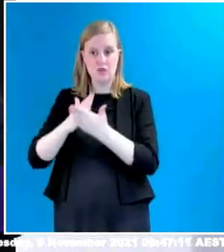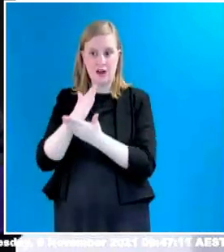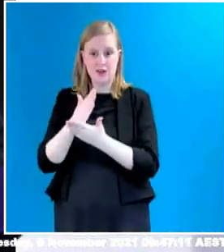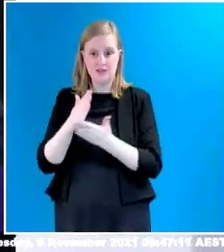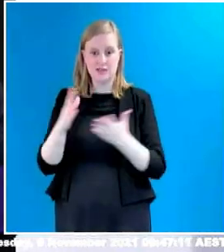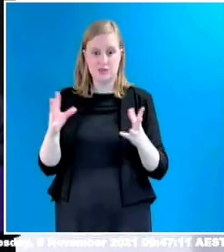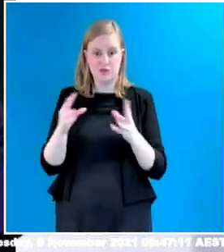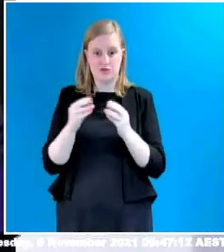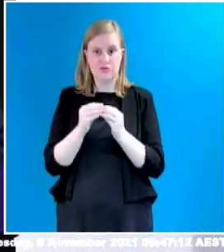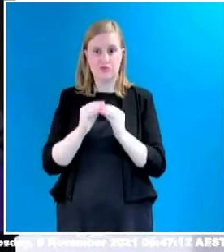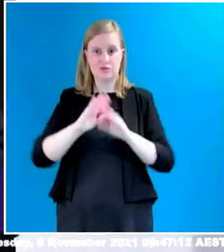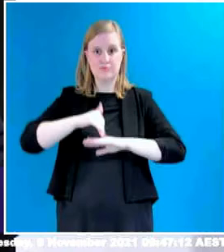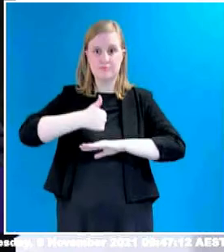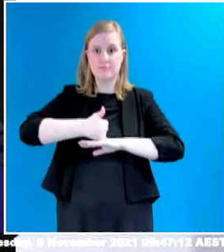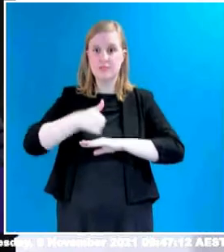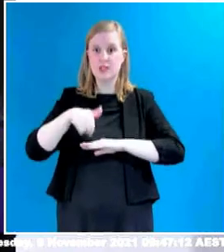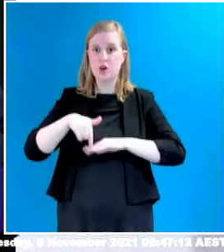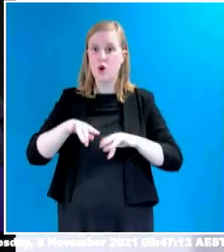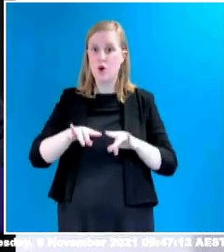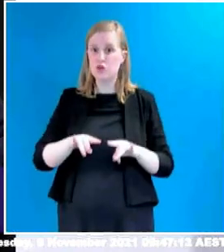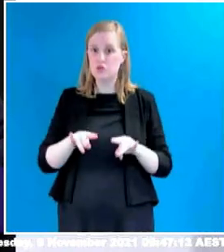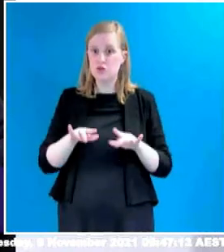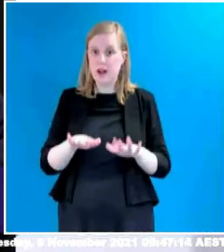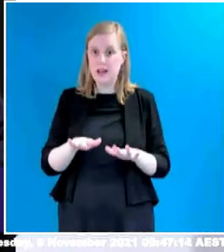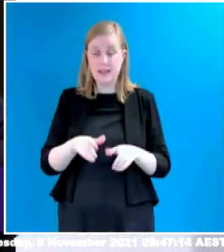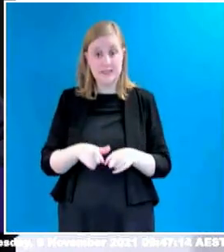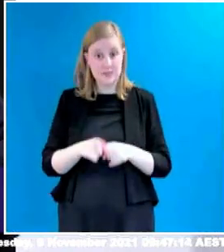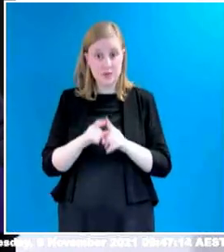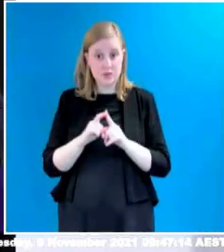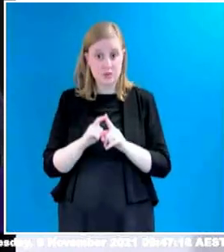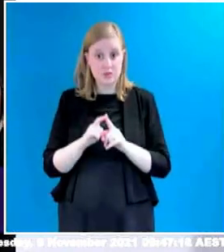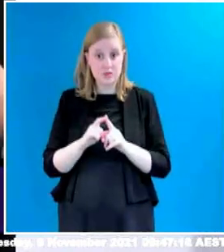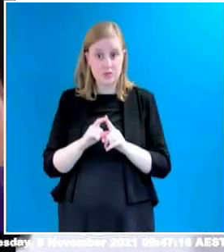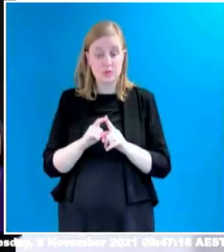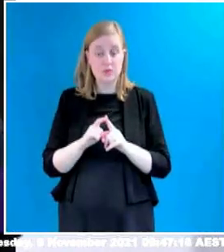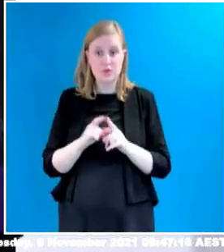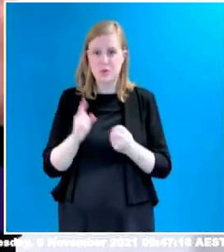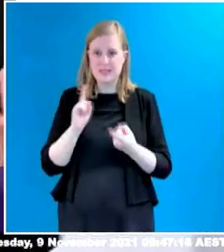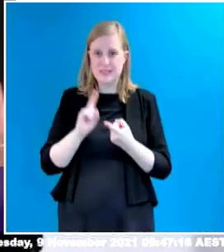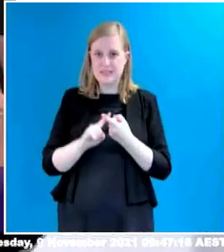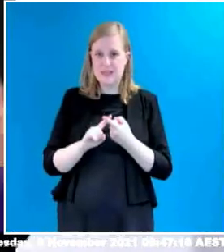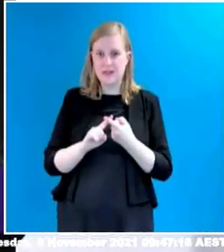We still hold back a little bit in our domestic thinking of rights being split